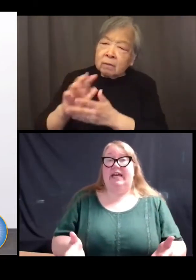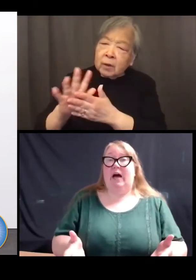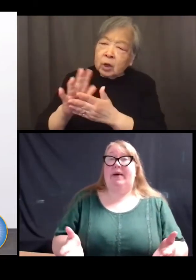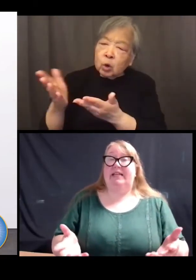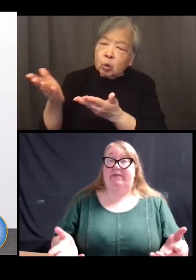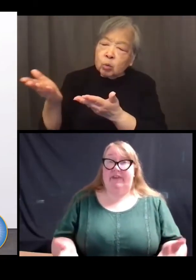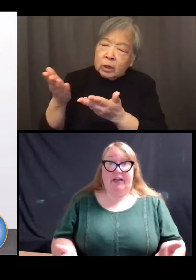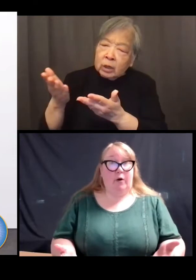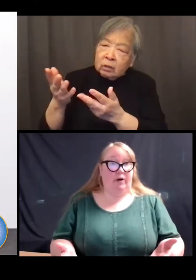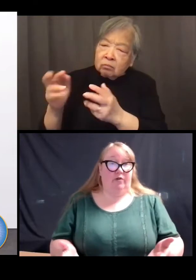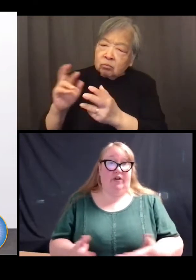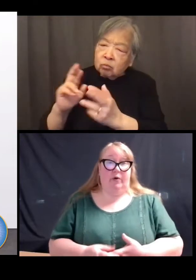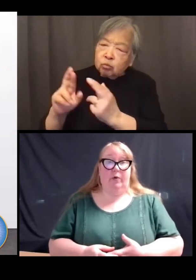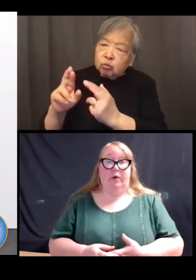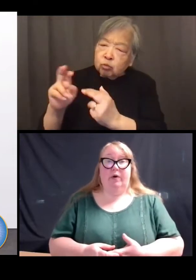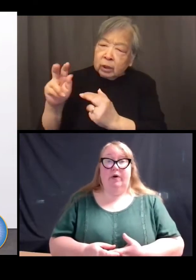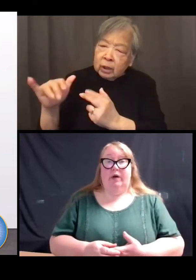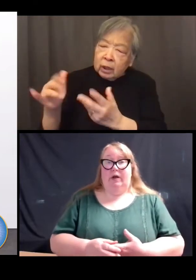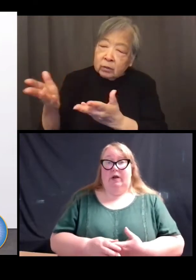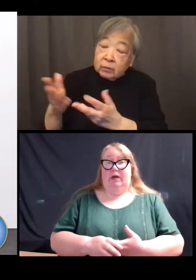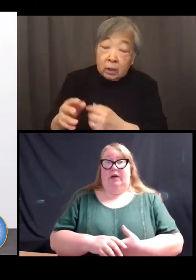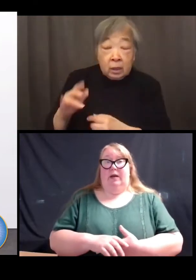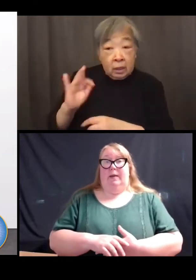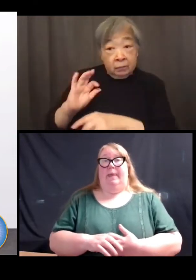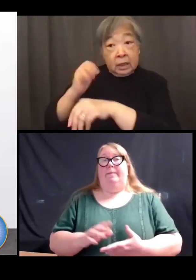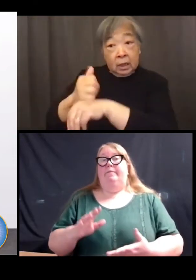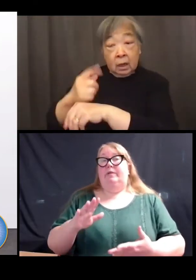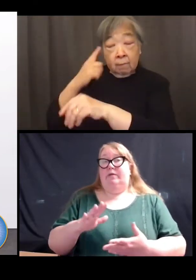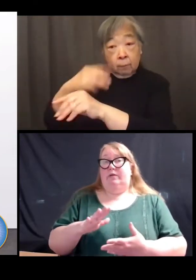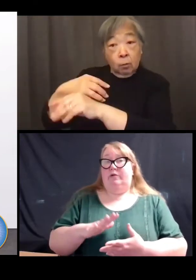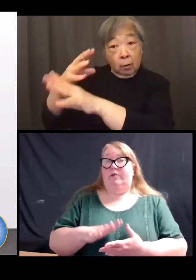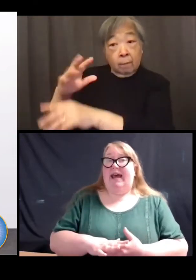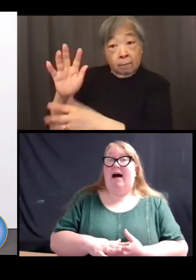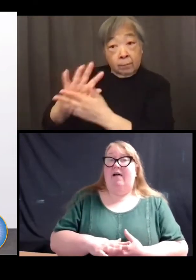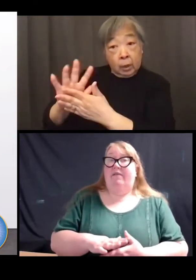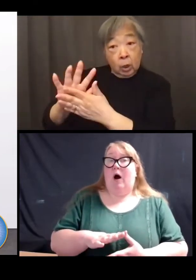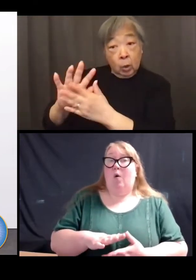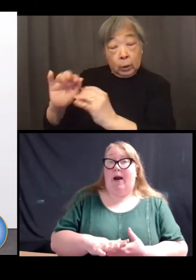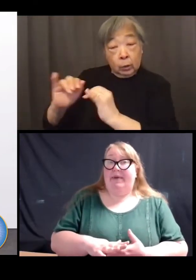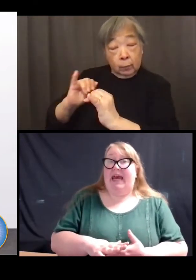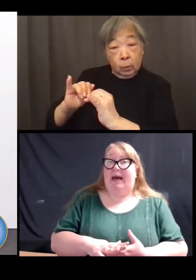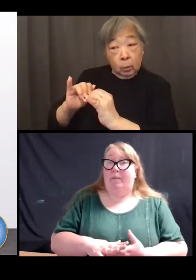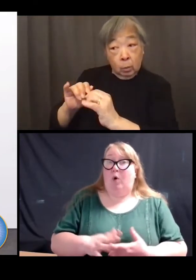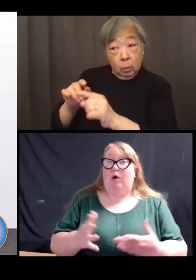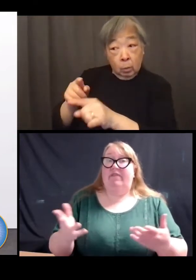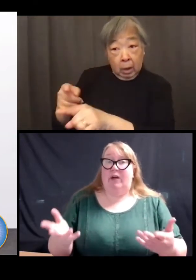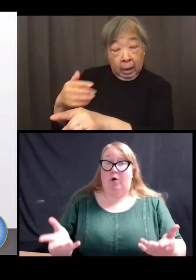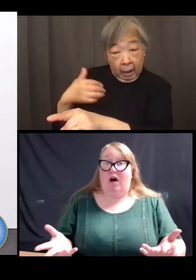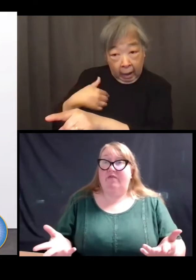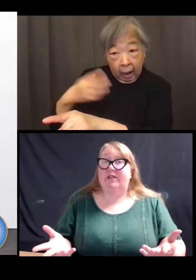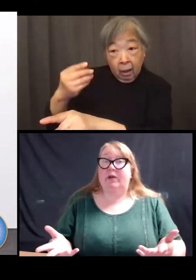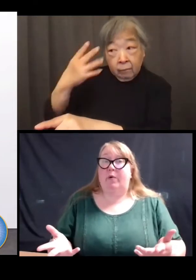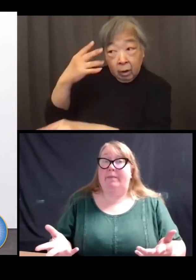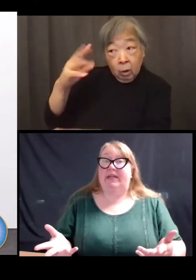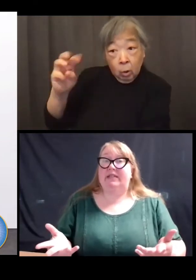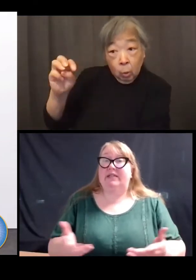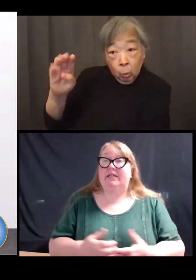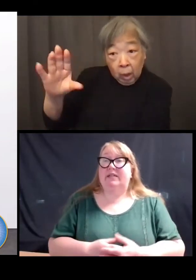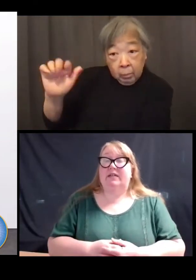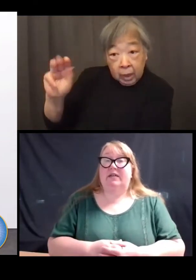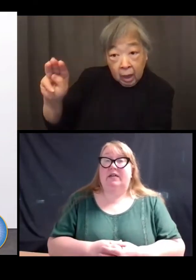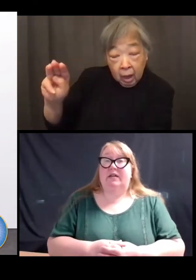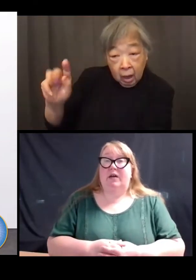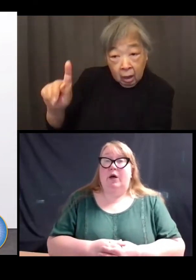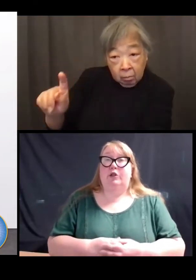it up as a video interview, do they have a web camera or video conference equipment?